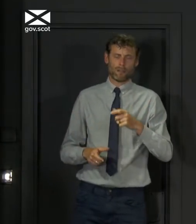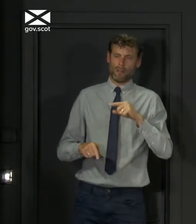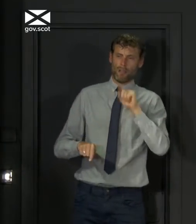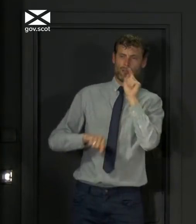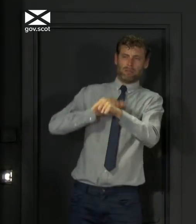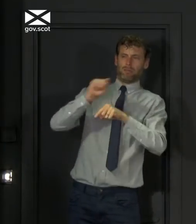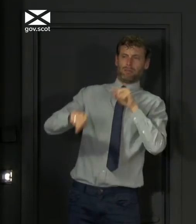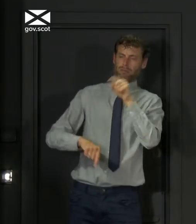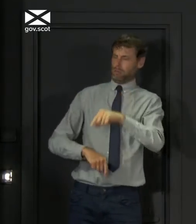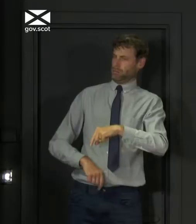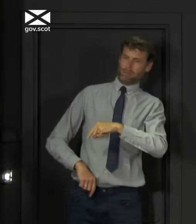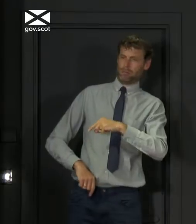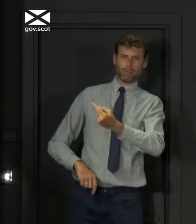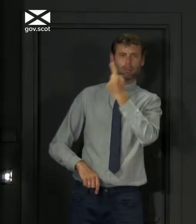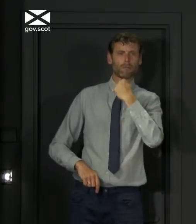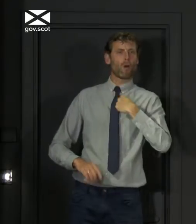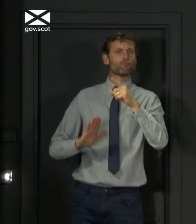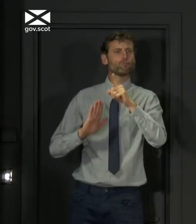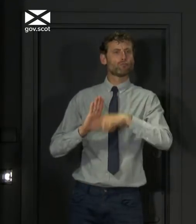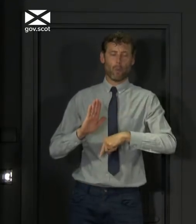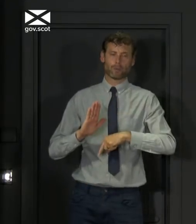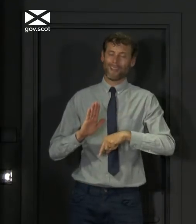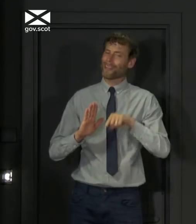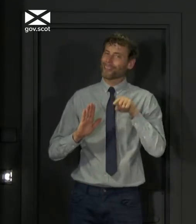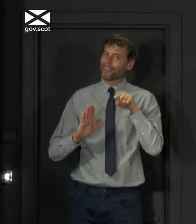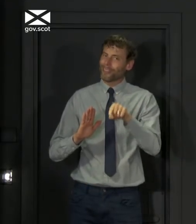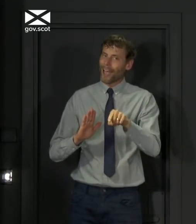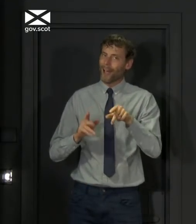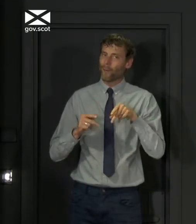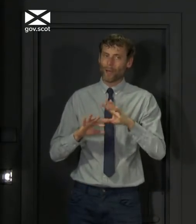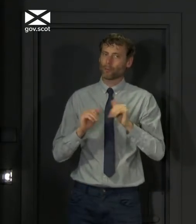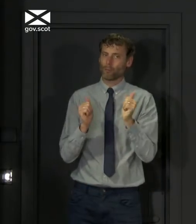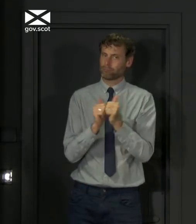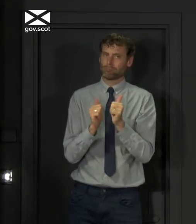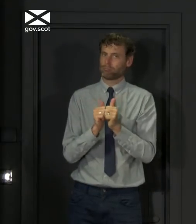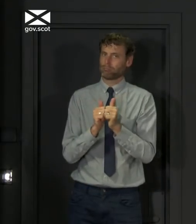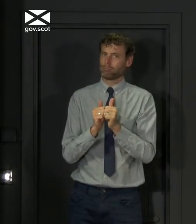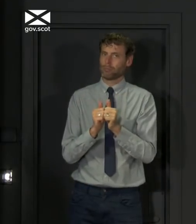telling you to do something you don't want to do is not acceptable. These people are